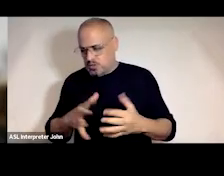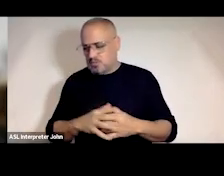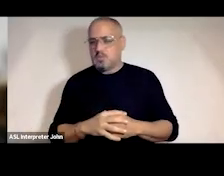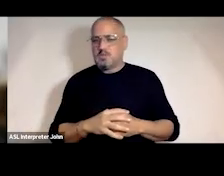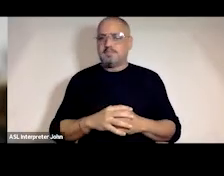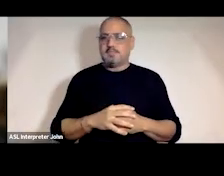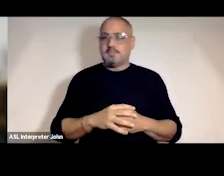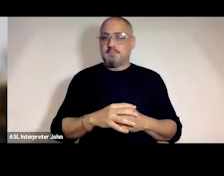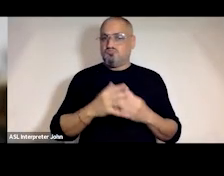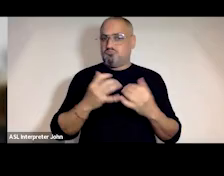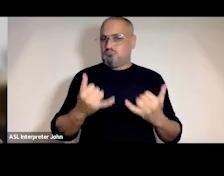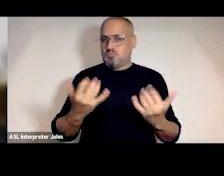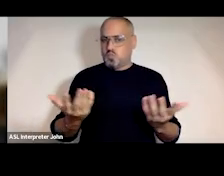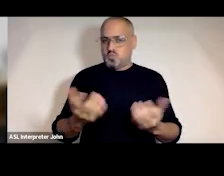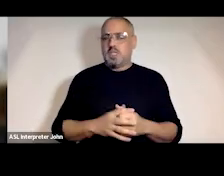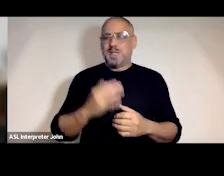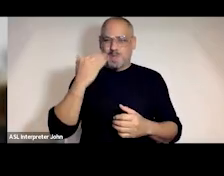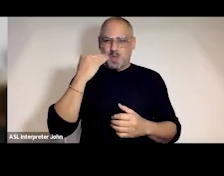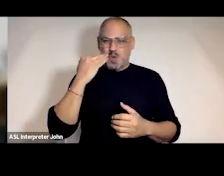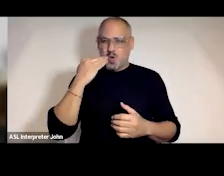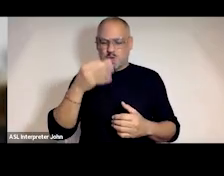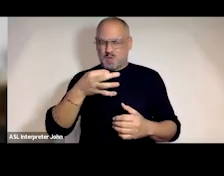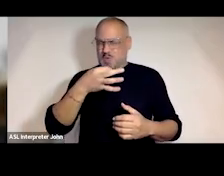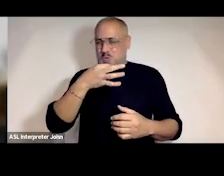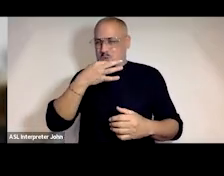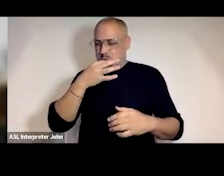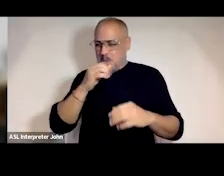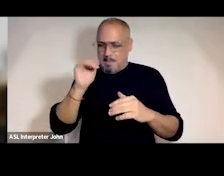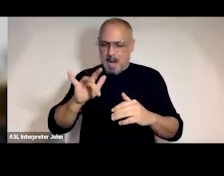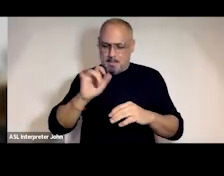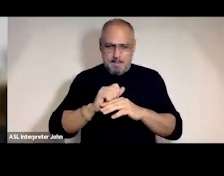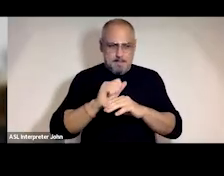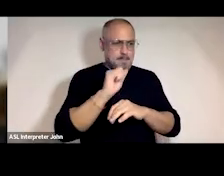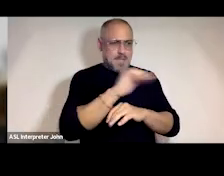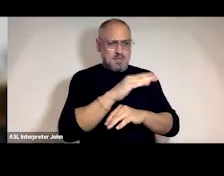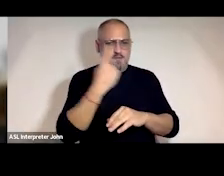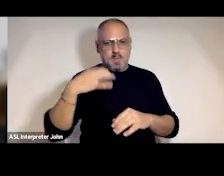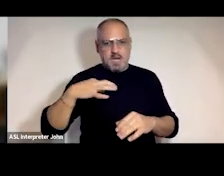At this point, you know that you're just about ready to submit the application for benefits.